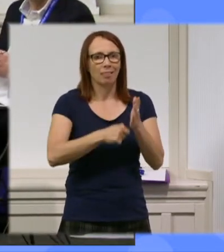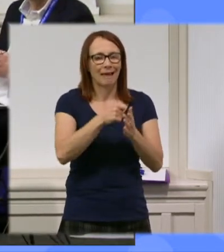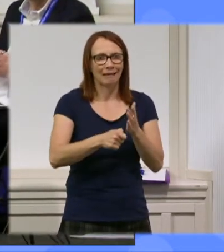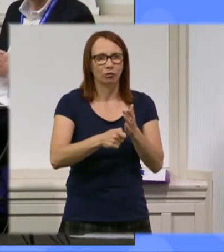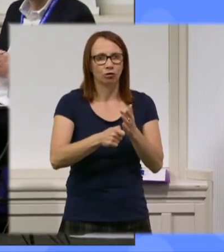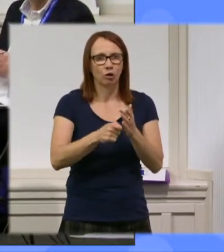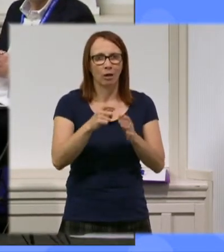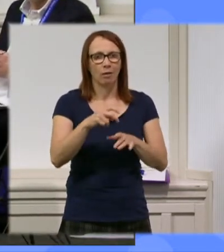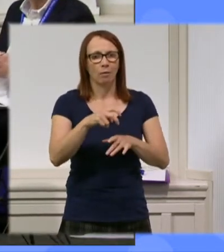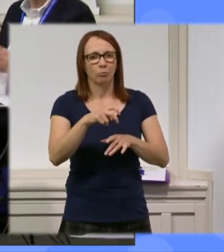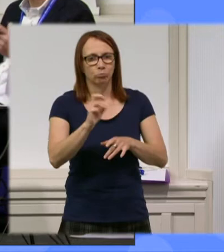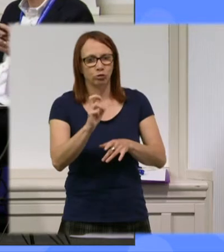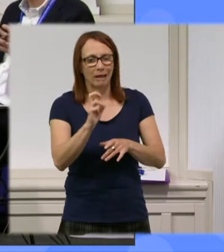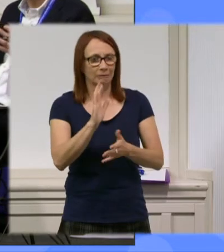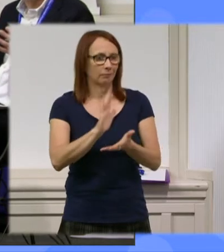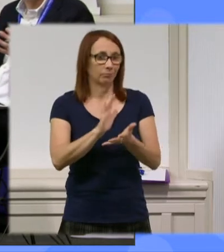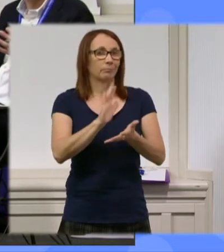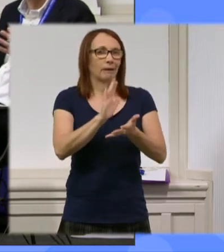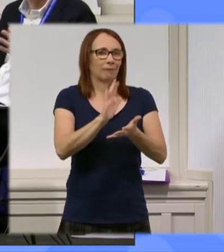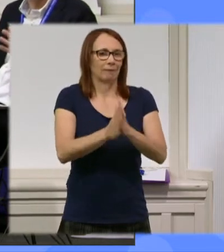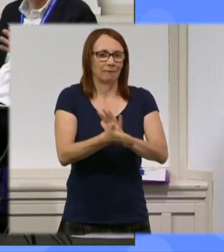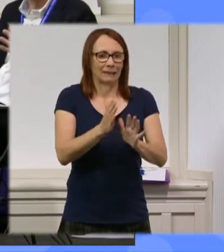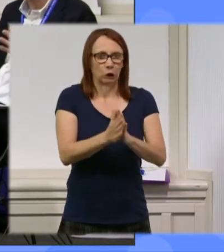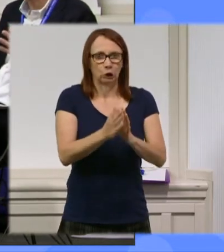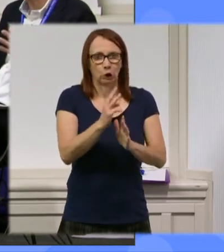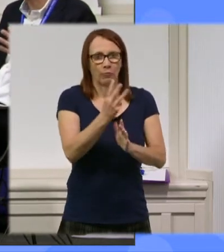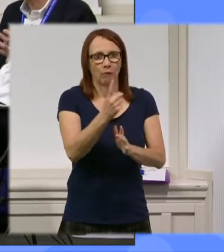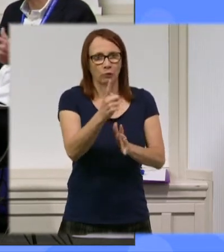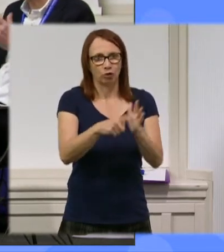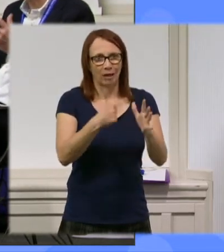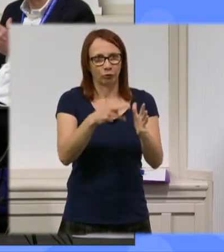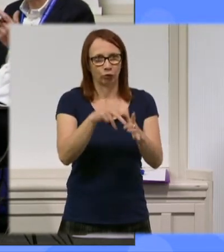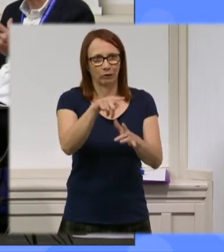breakfast it is more or less certain to occur on the 31st of January albeit with